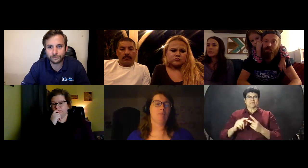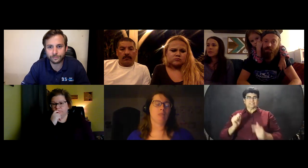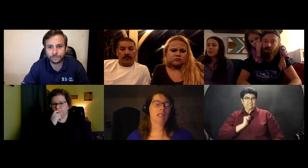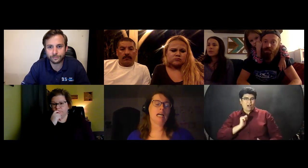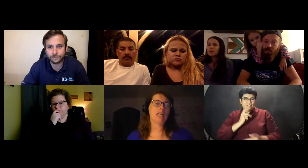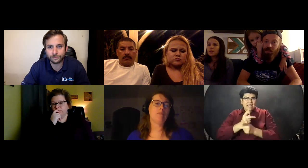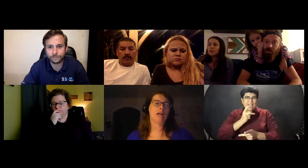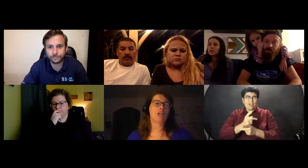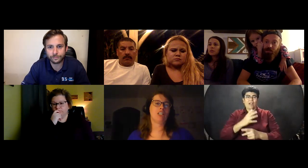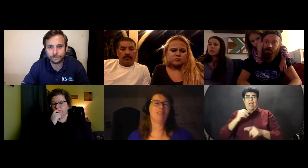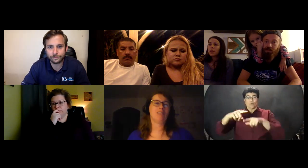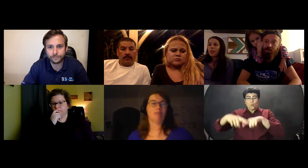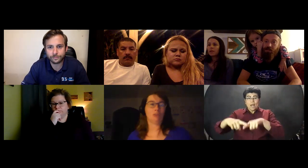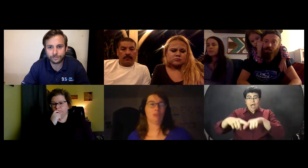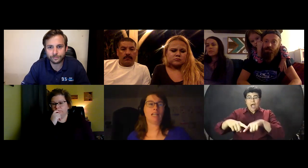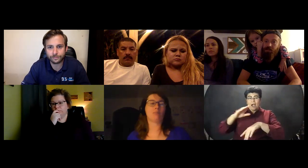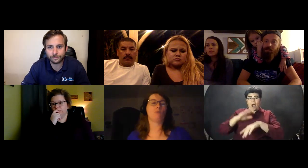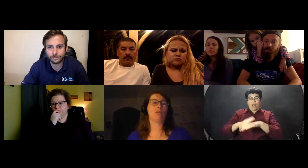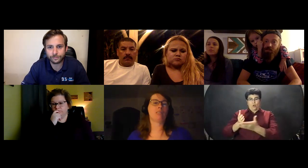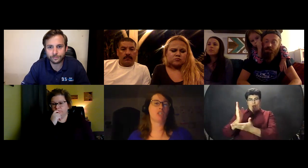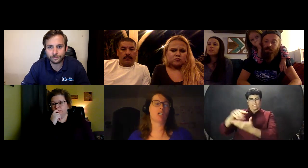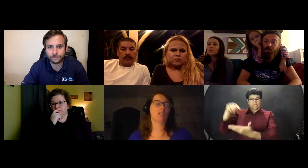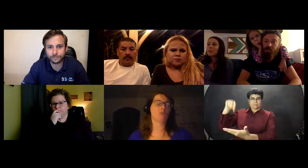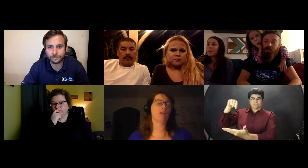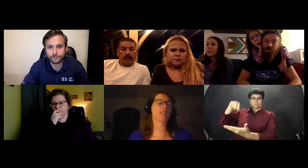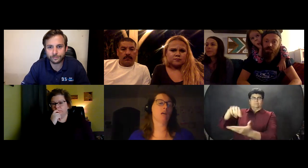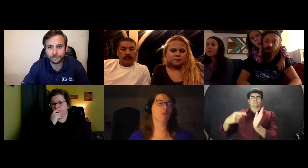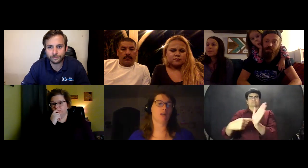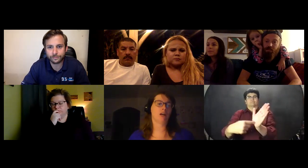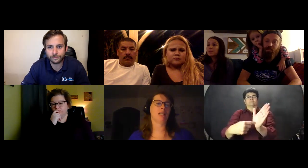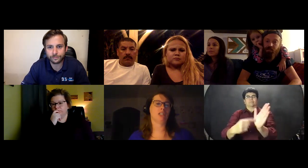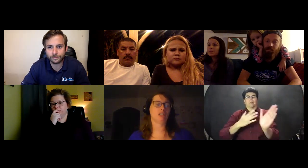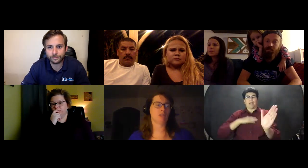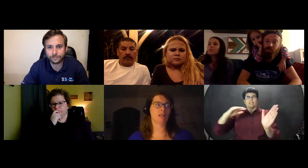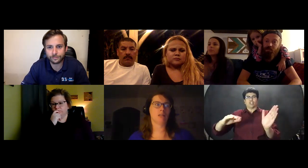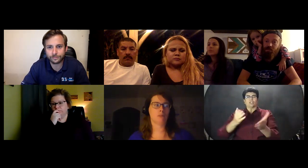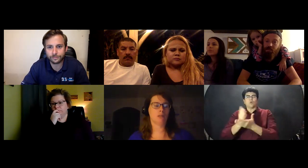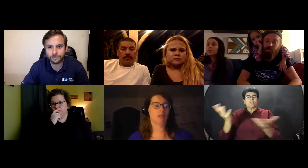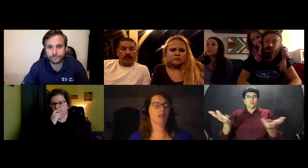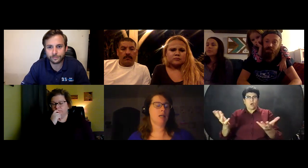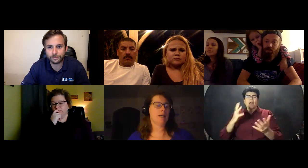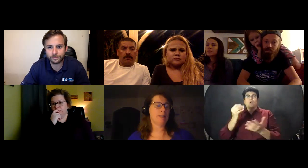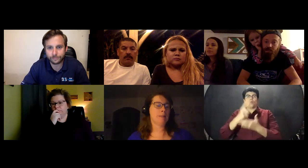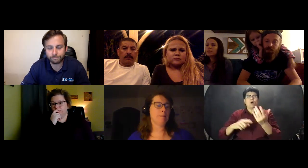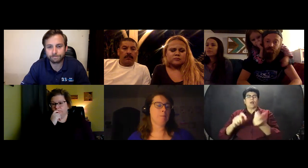relying back on the rights what is my child's rights and what accommodations